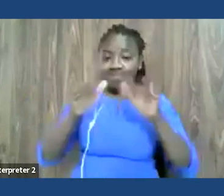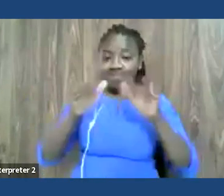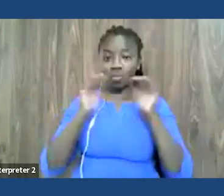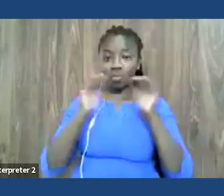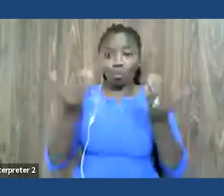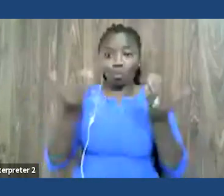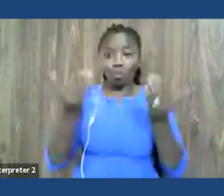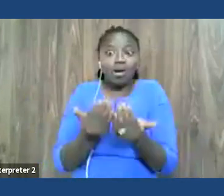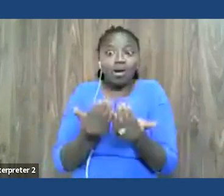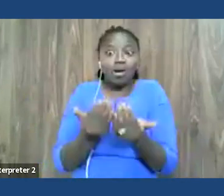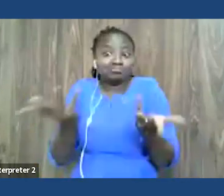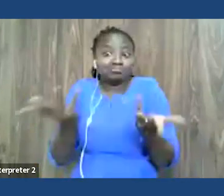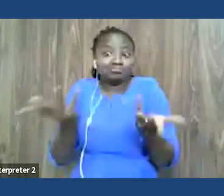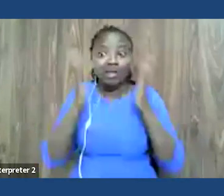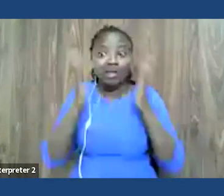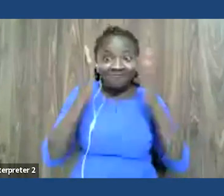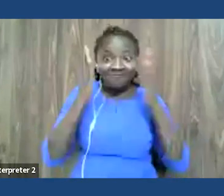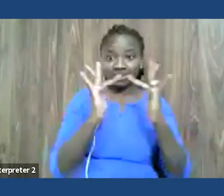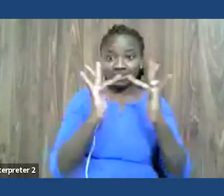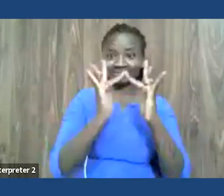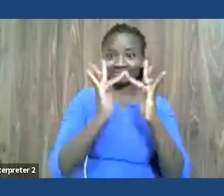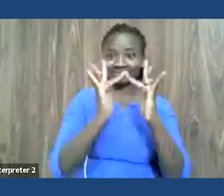some type of online connectivity.